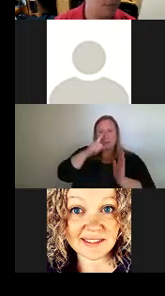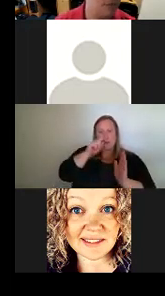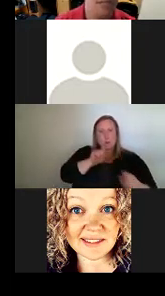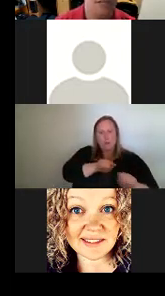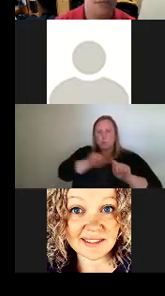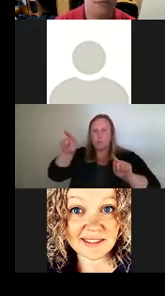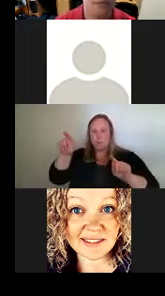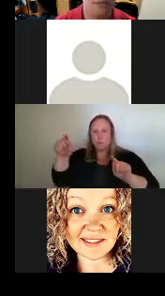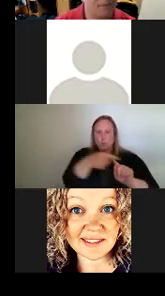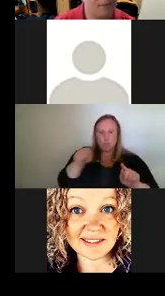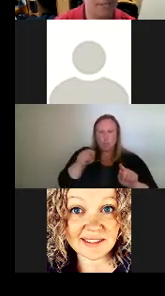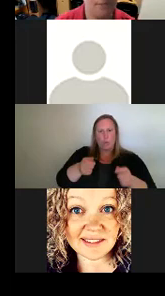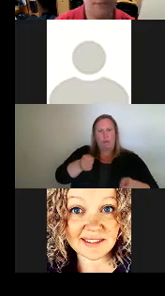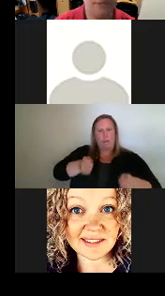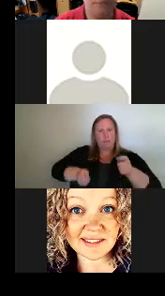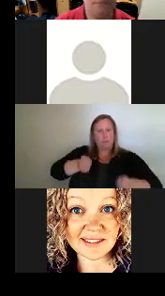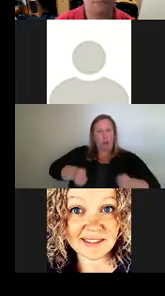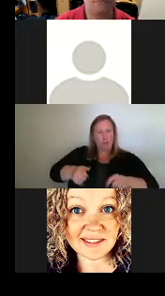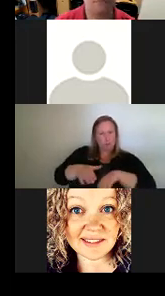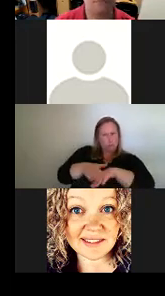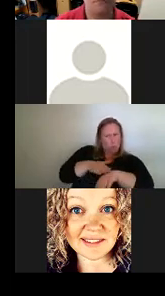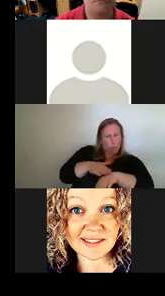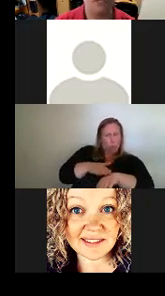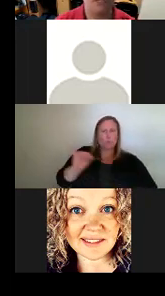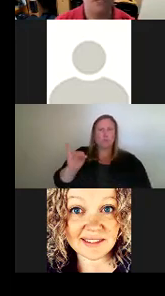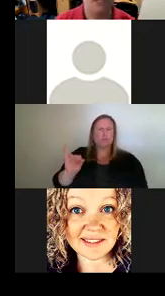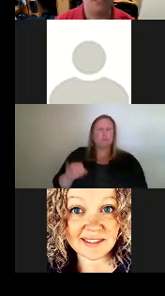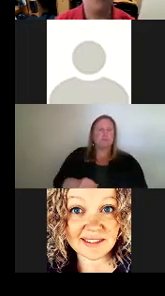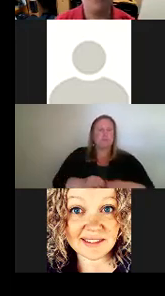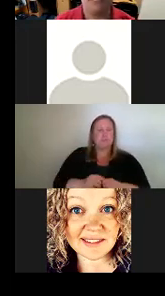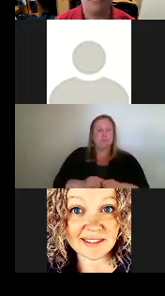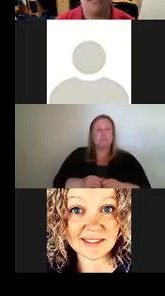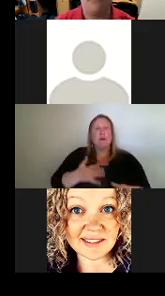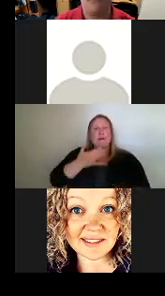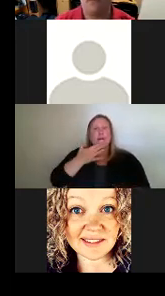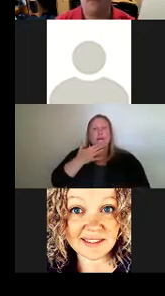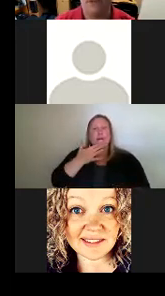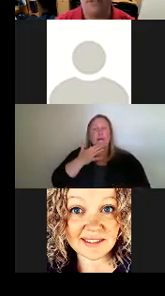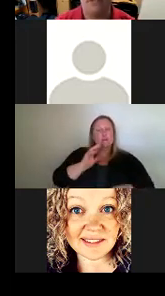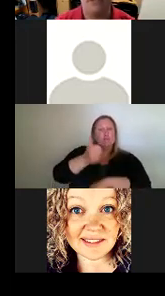VERY SIMILAR. COLOR SETTINGS AND REVERSE POLARITY.